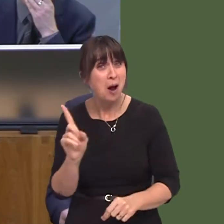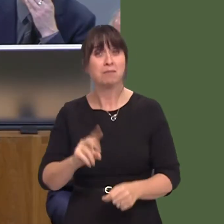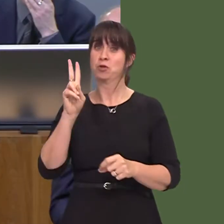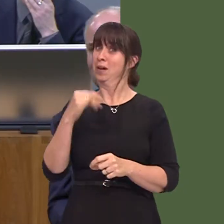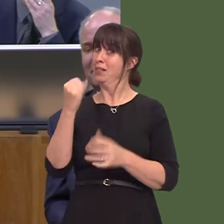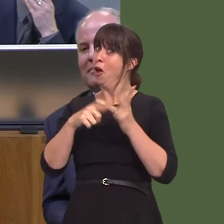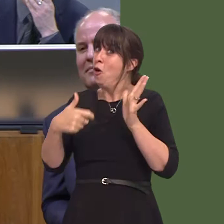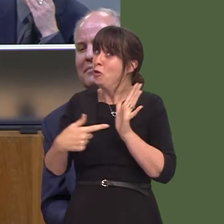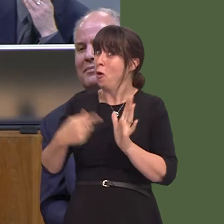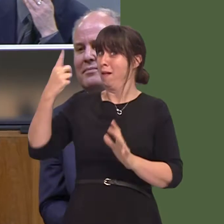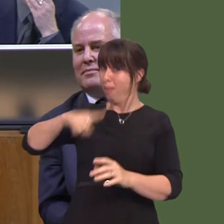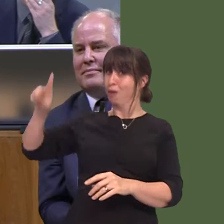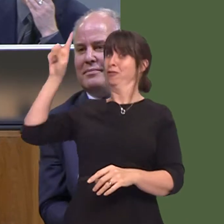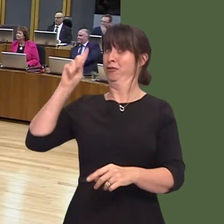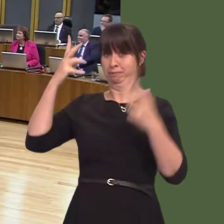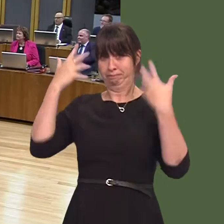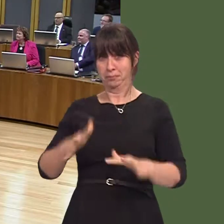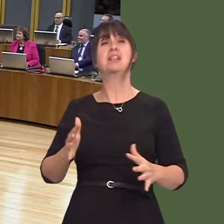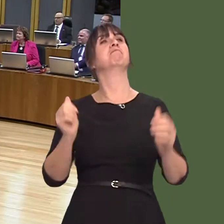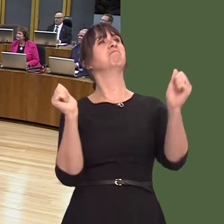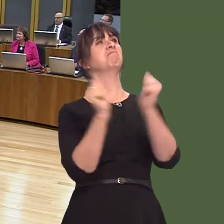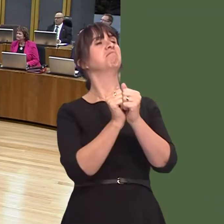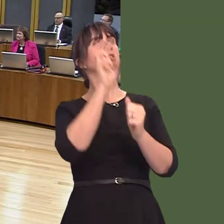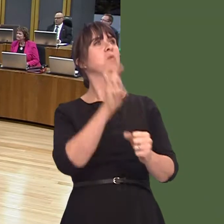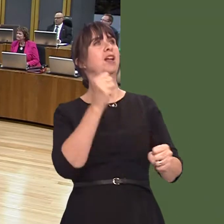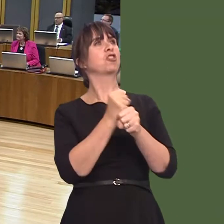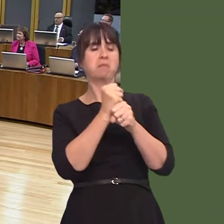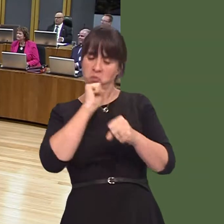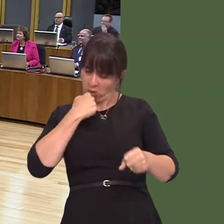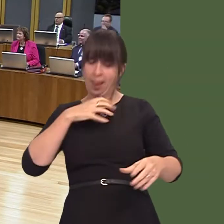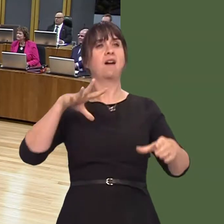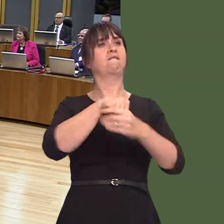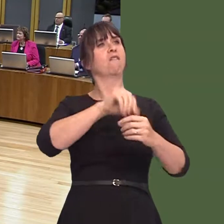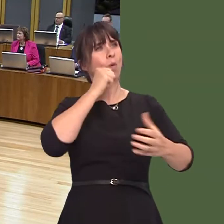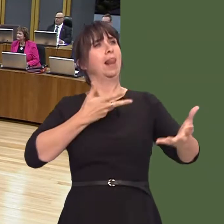On 26 October last year, we agreed to the Welsh Governmentís participation in the work.